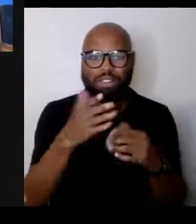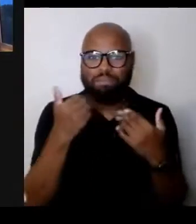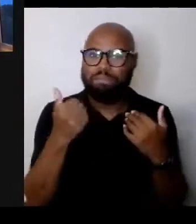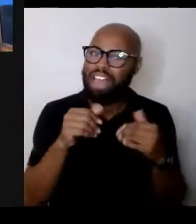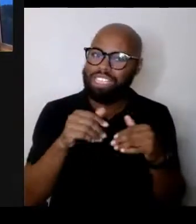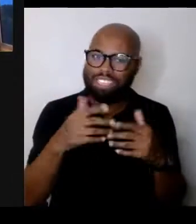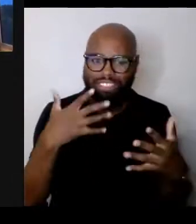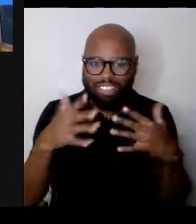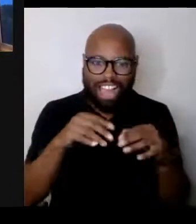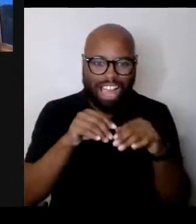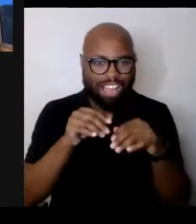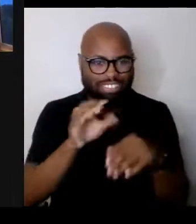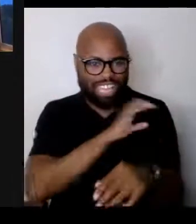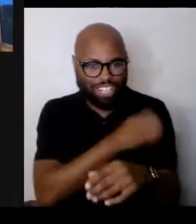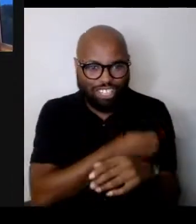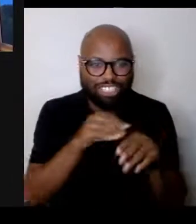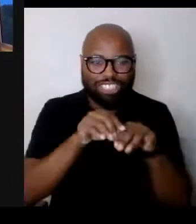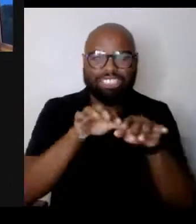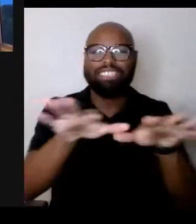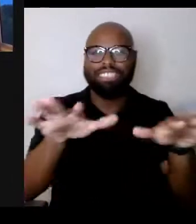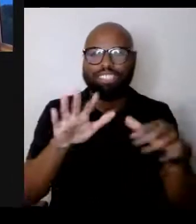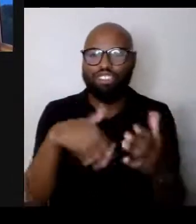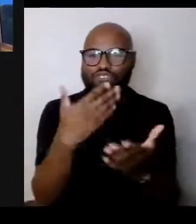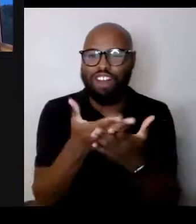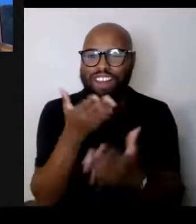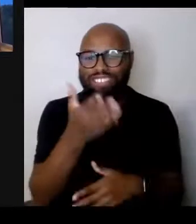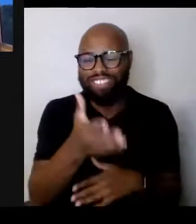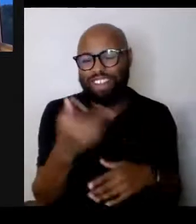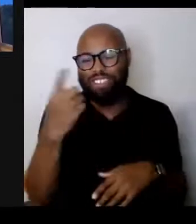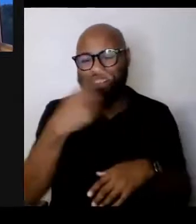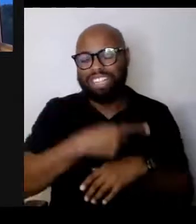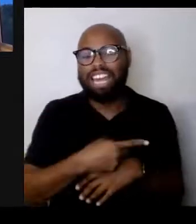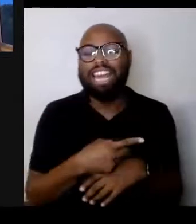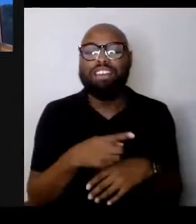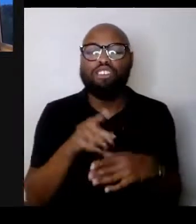And so, in that spirit of that topic,